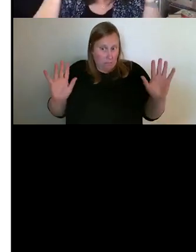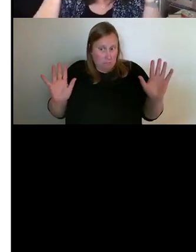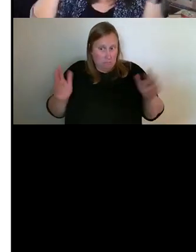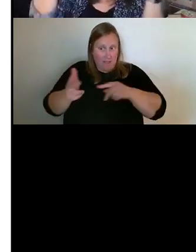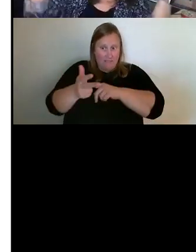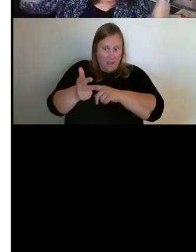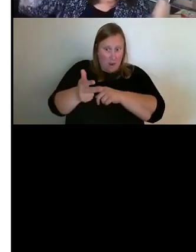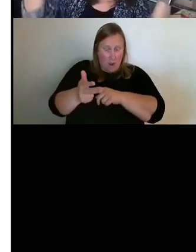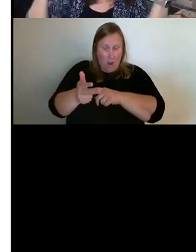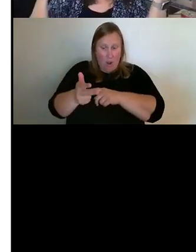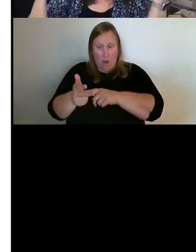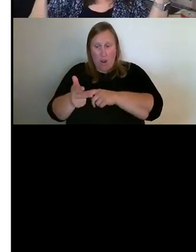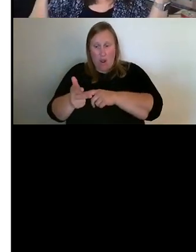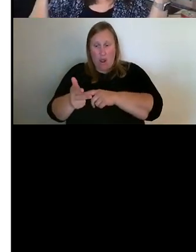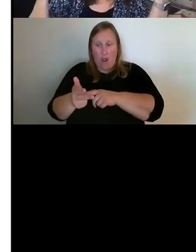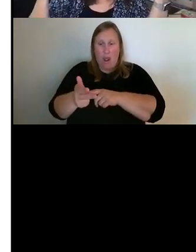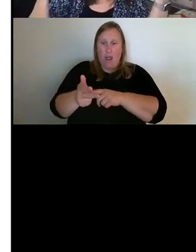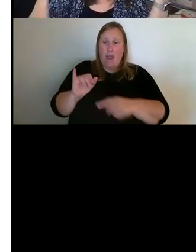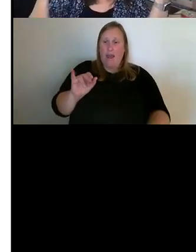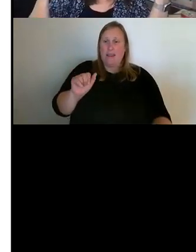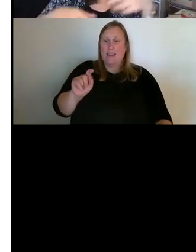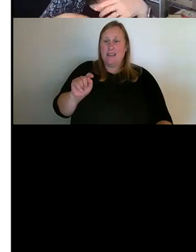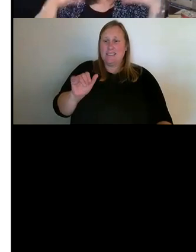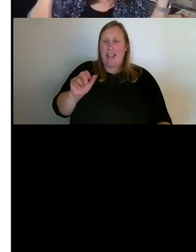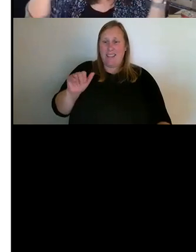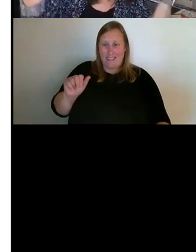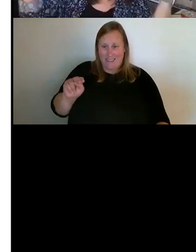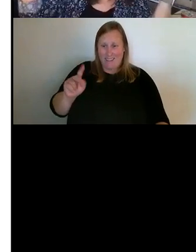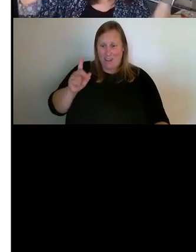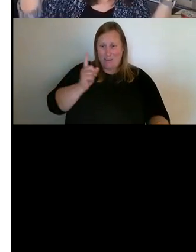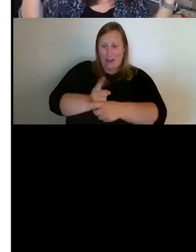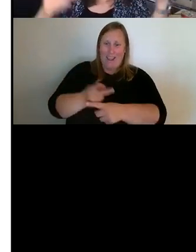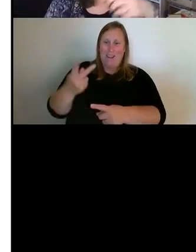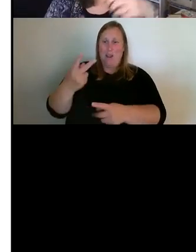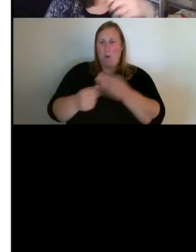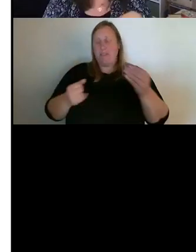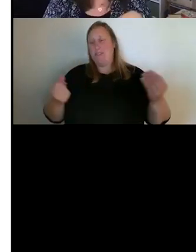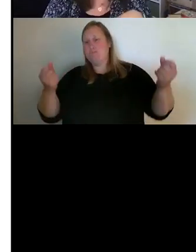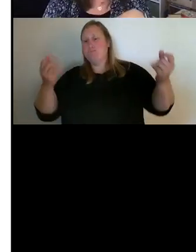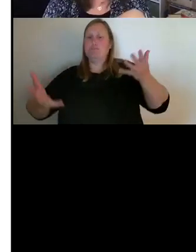I am Italian. Jennie, you are Italian, too. I talk with my hands.